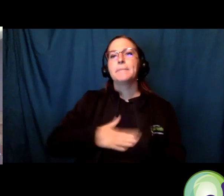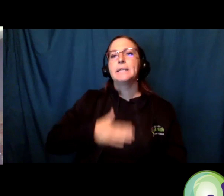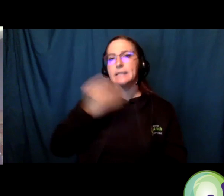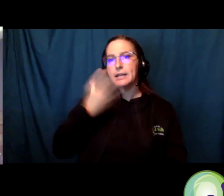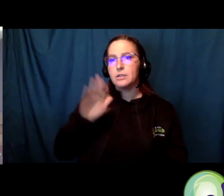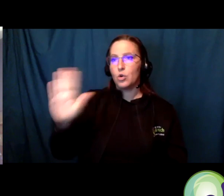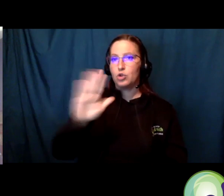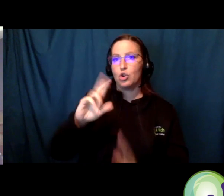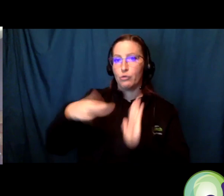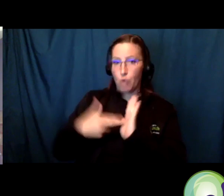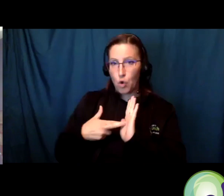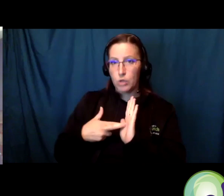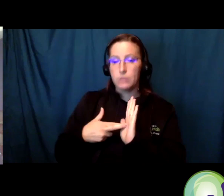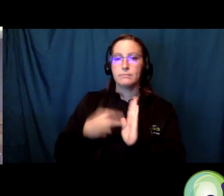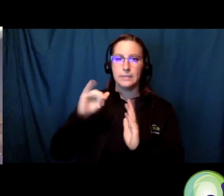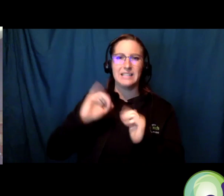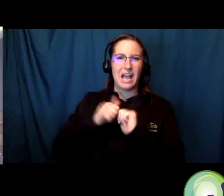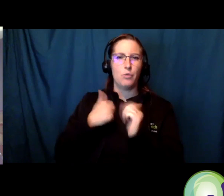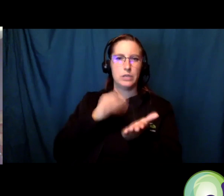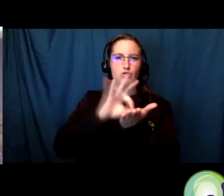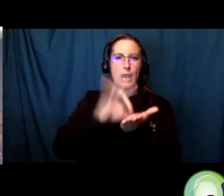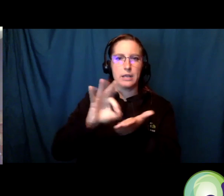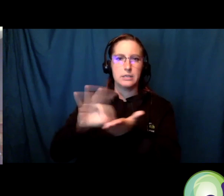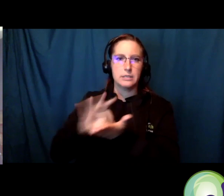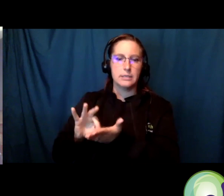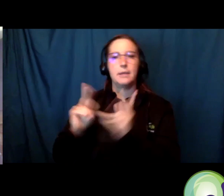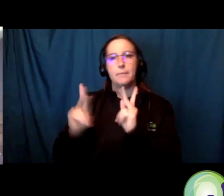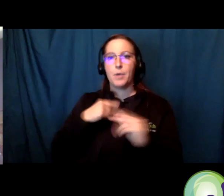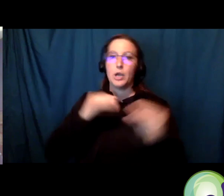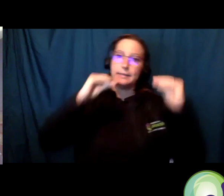kind of how we're tracking if people are teachers or audiologists